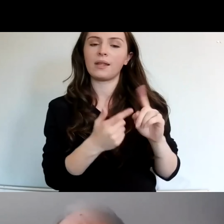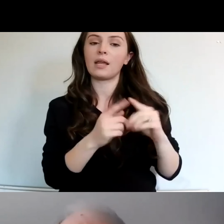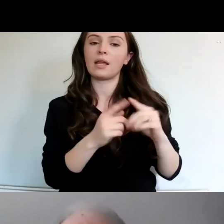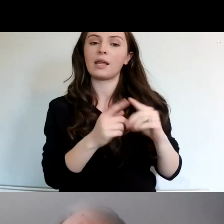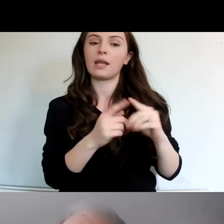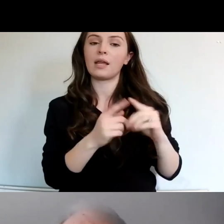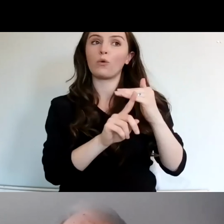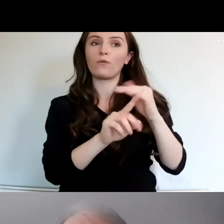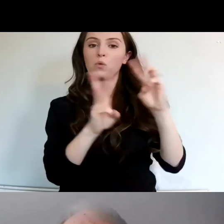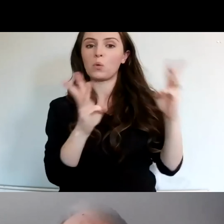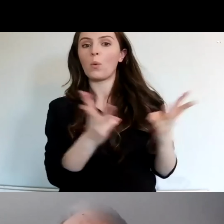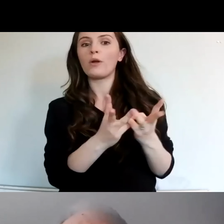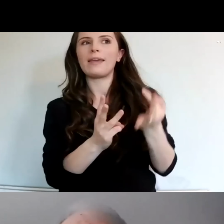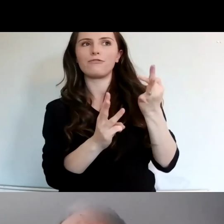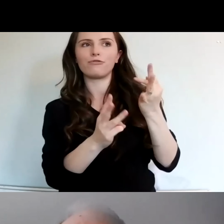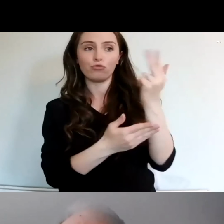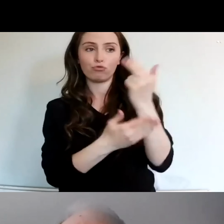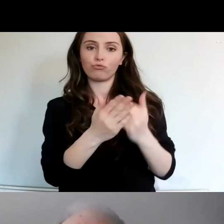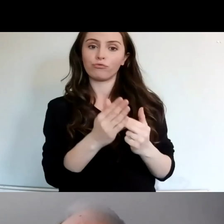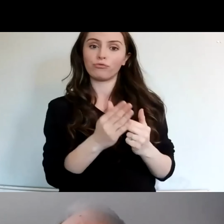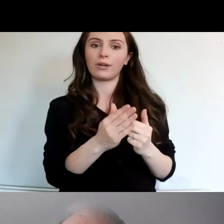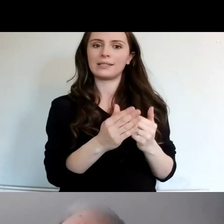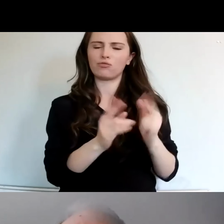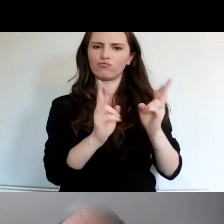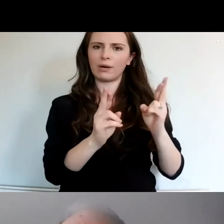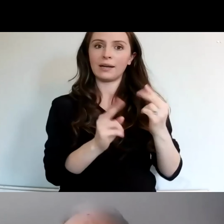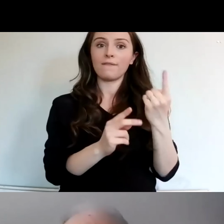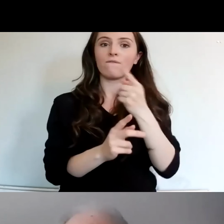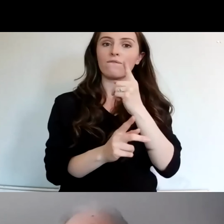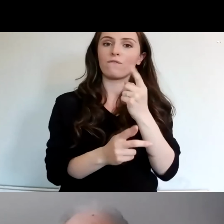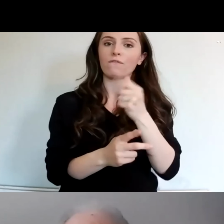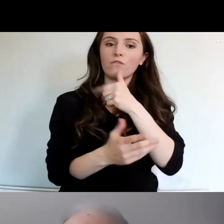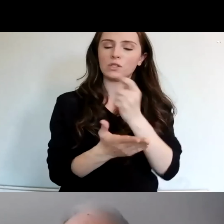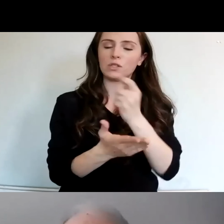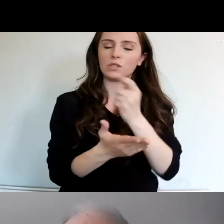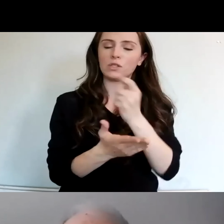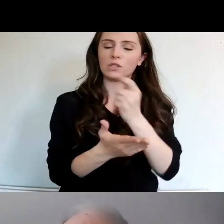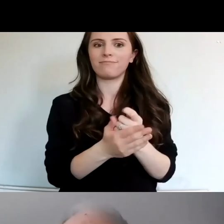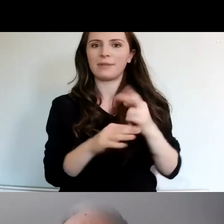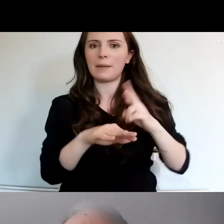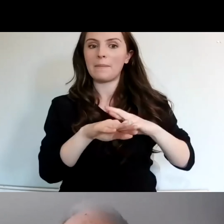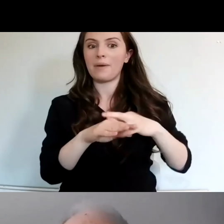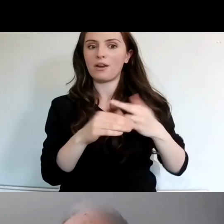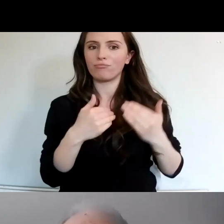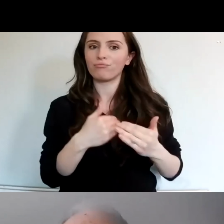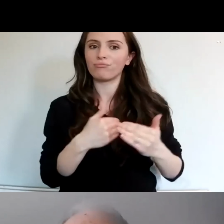as in if you designed it right once then no need for retrofits as I was hearing this morning on the news